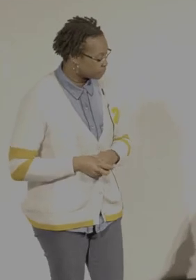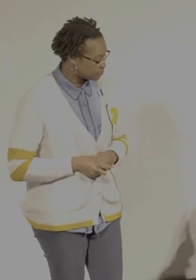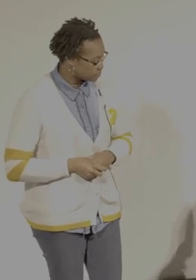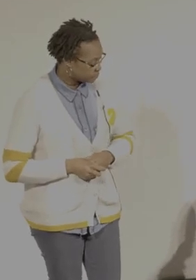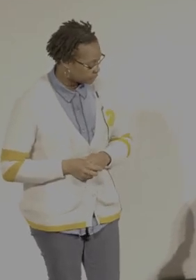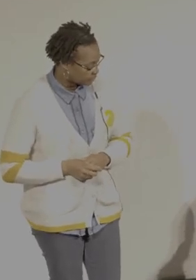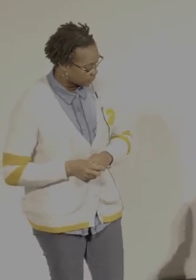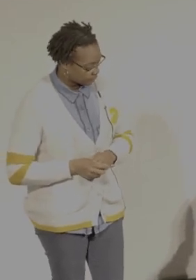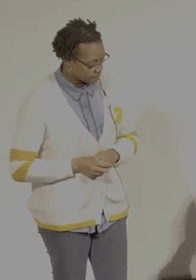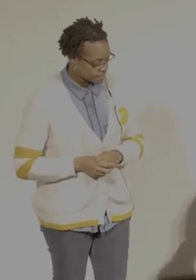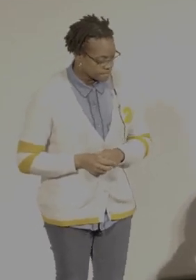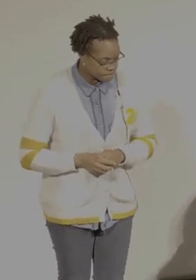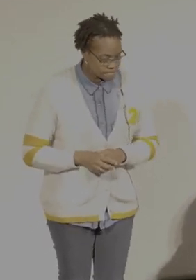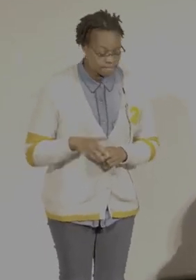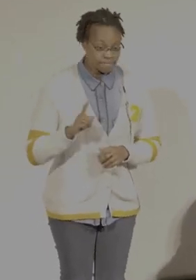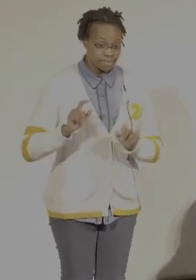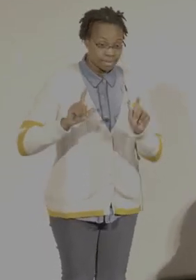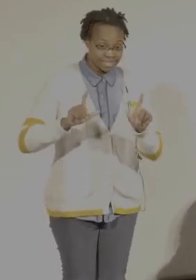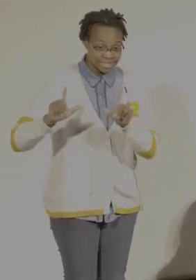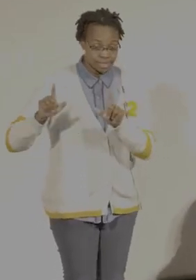The scenes in which you interview him